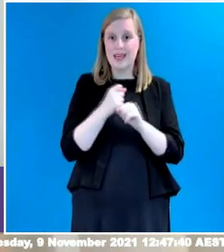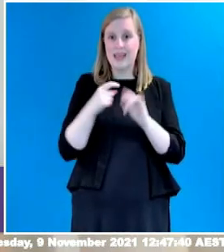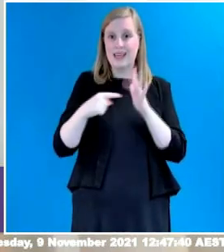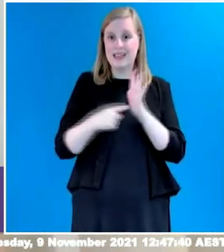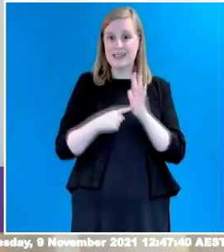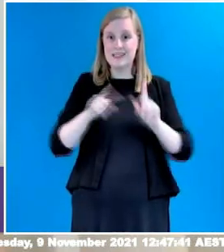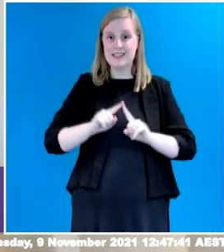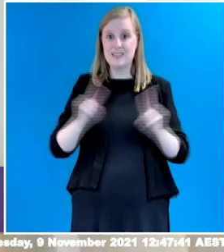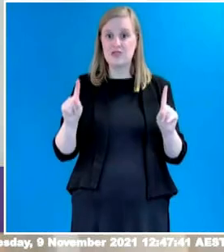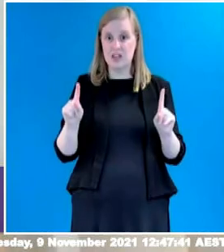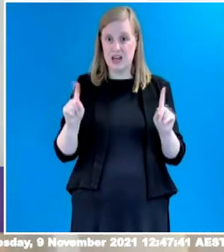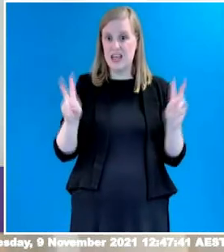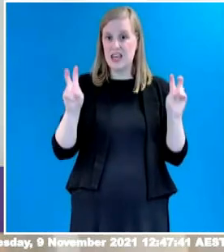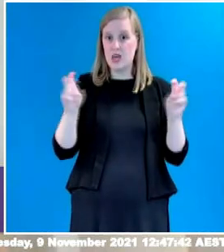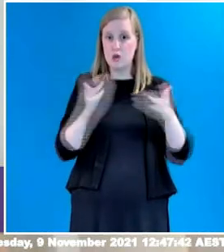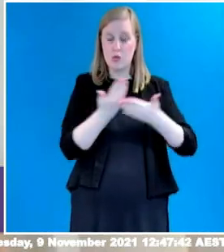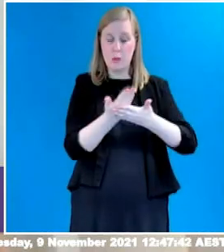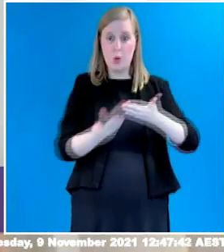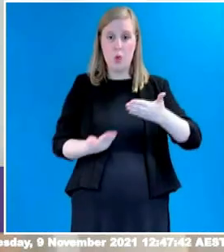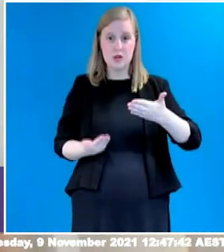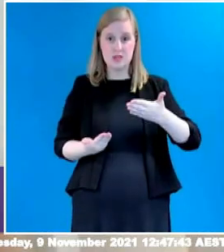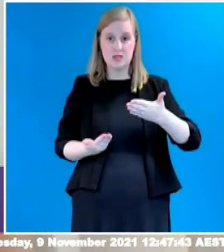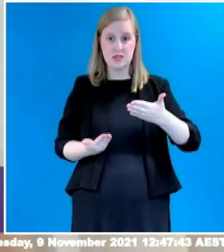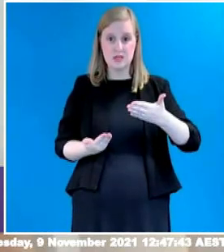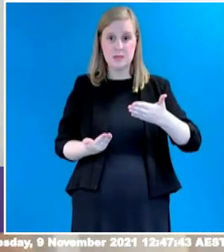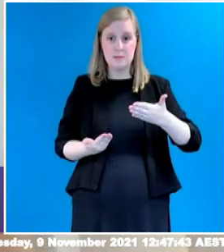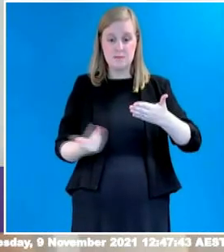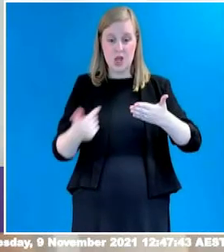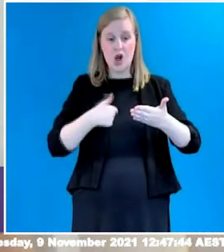At the time that report was being done, I spoke to five public services as part